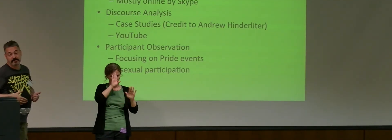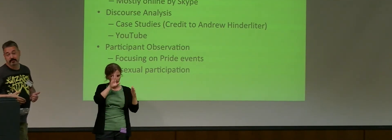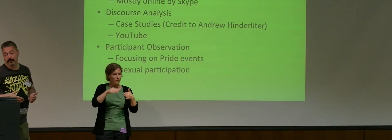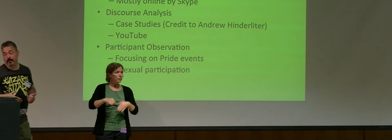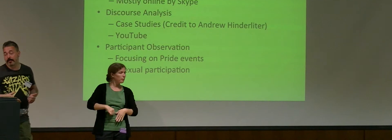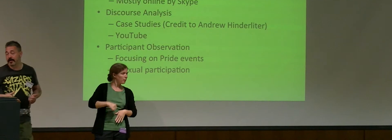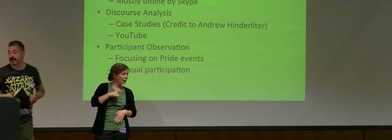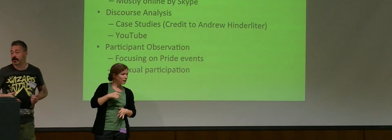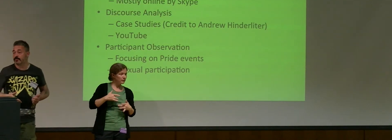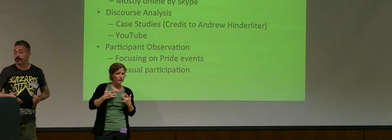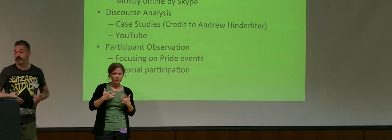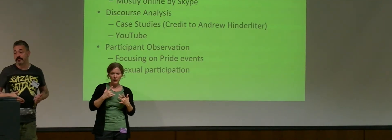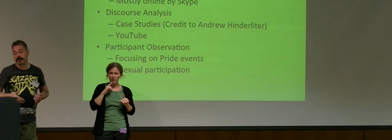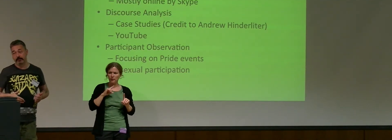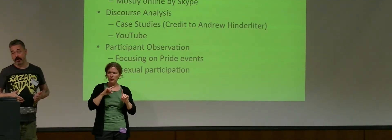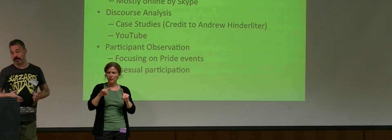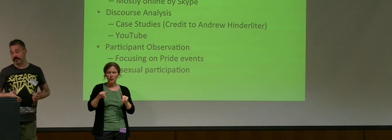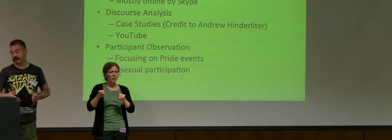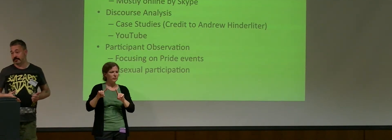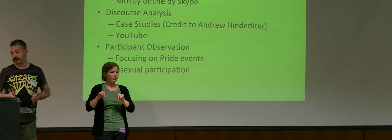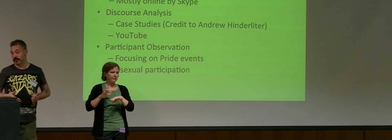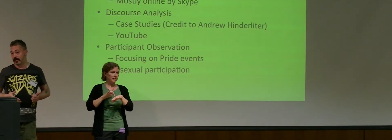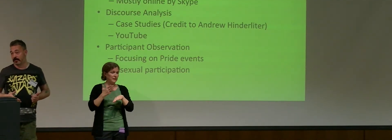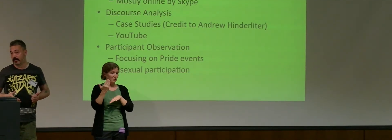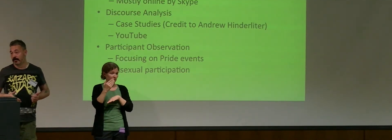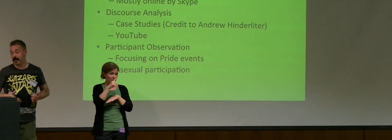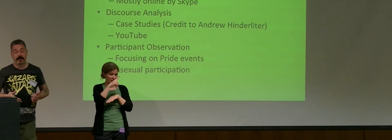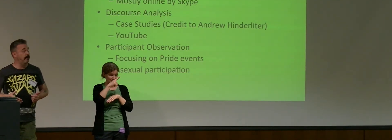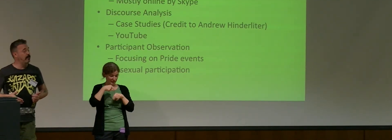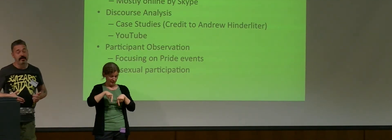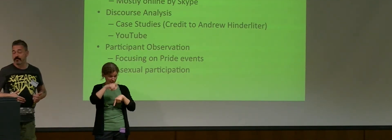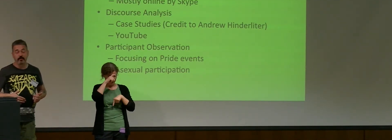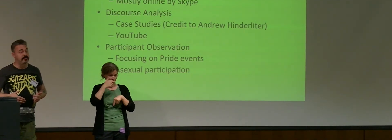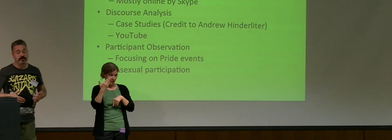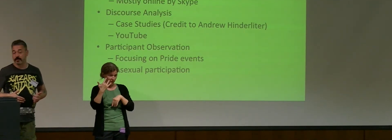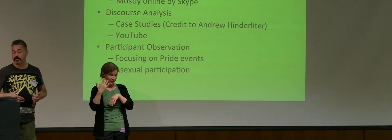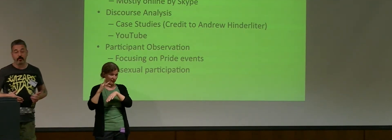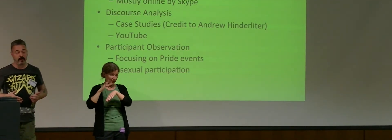I’m probably going to go to about fifteen pride events this summer and I may never want to see another one